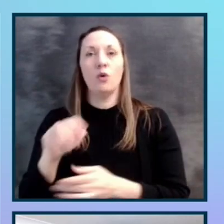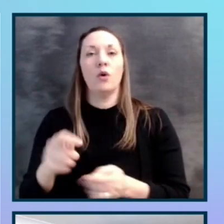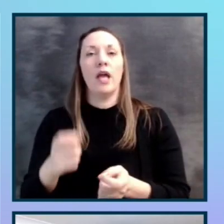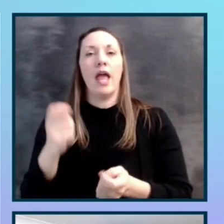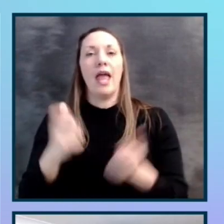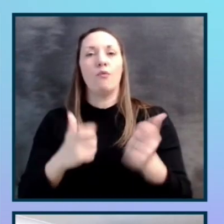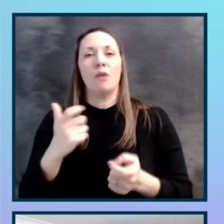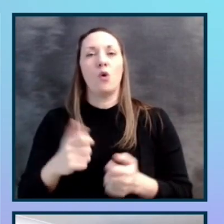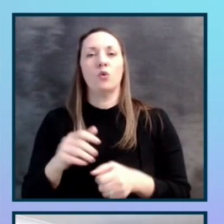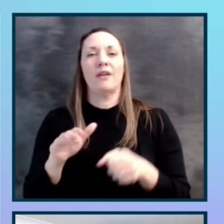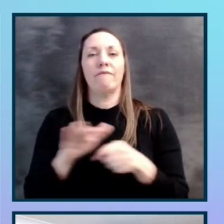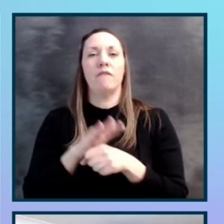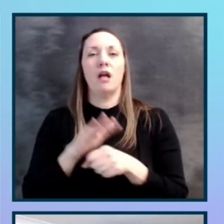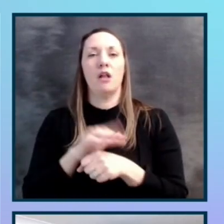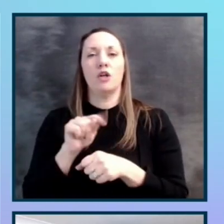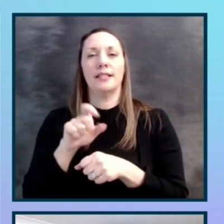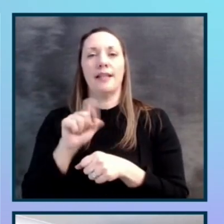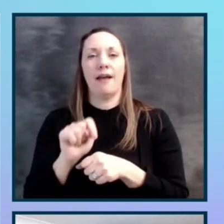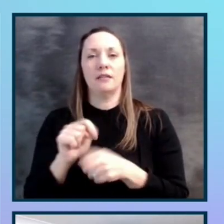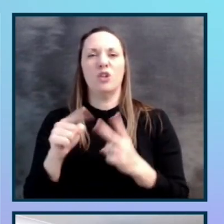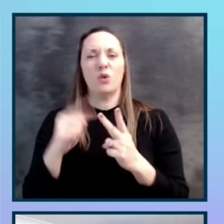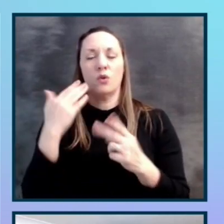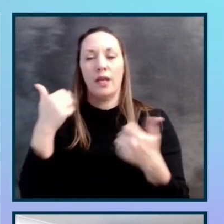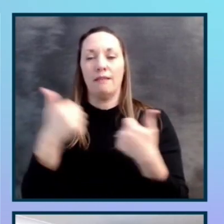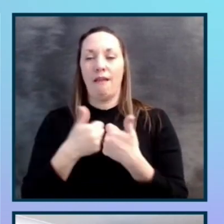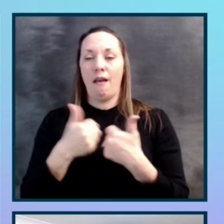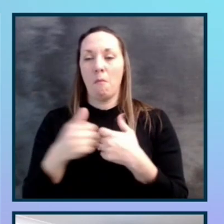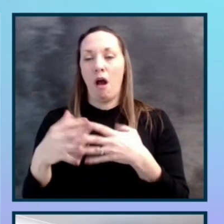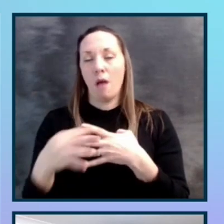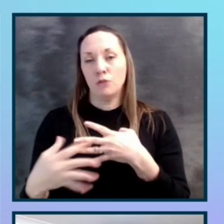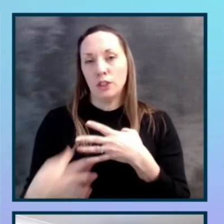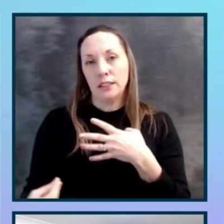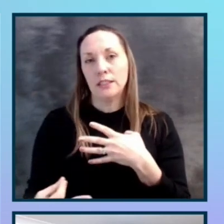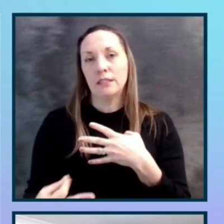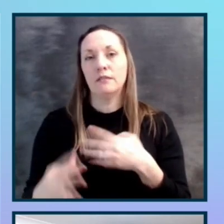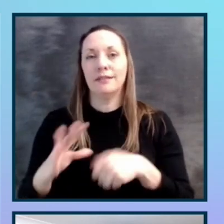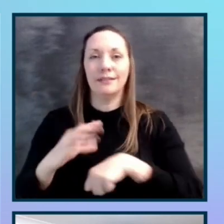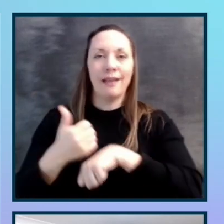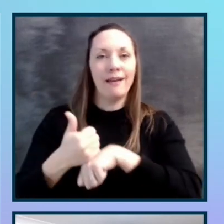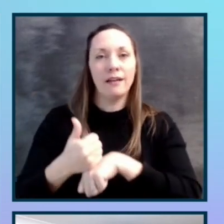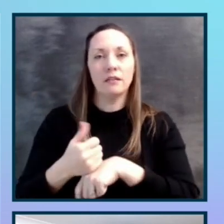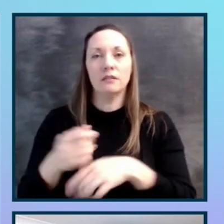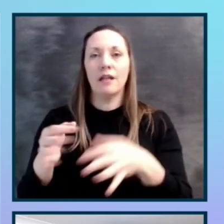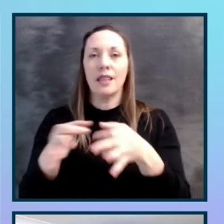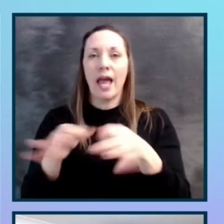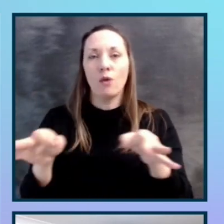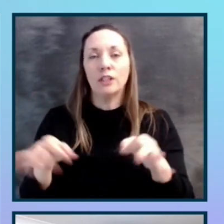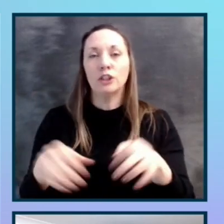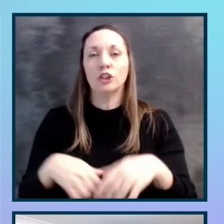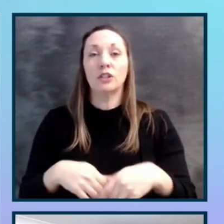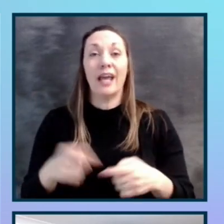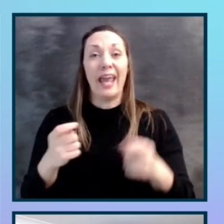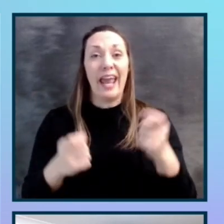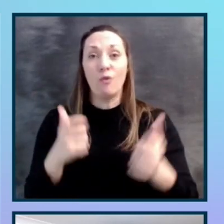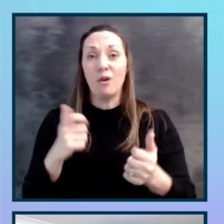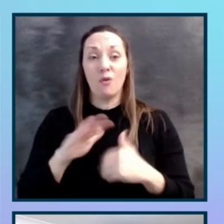So all of the game options, you know, settings, language, it removes all of that every time you move.